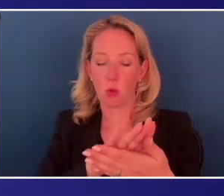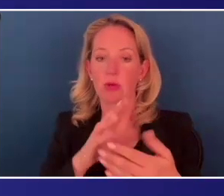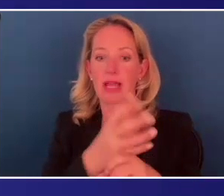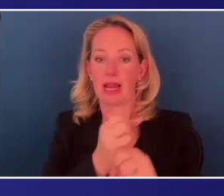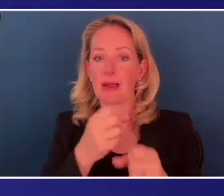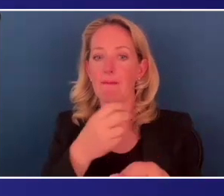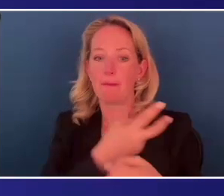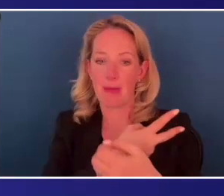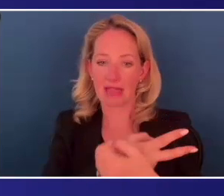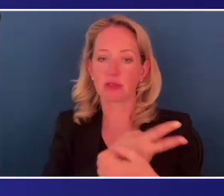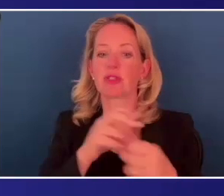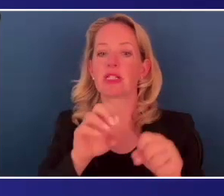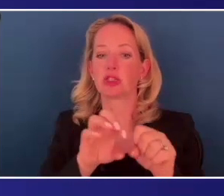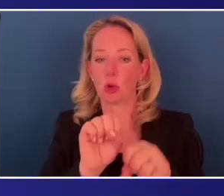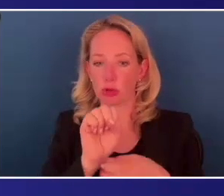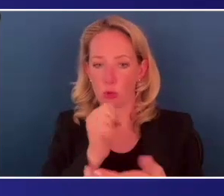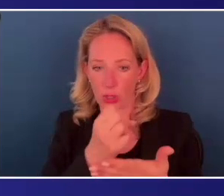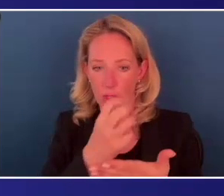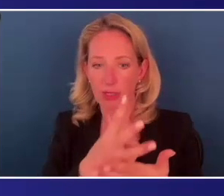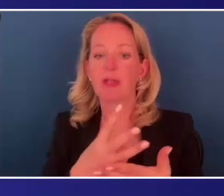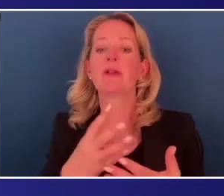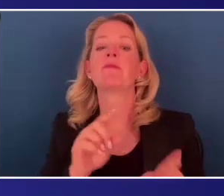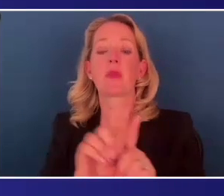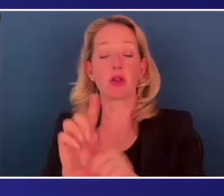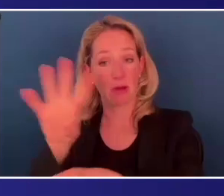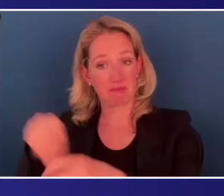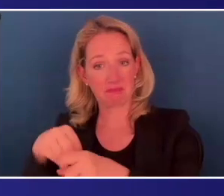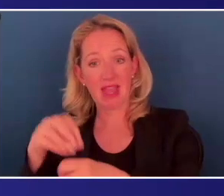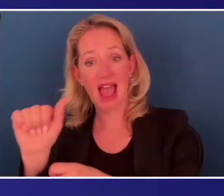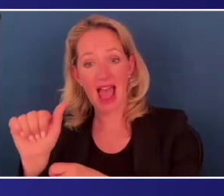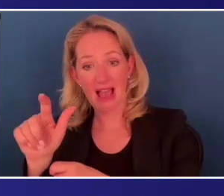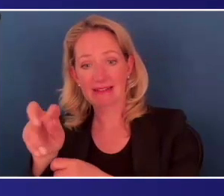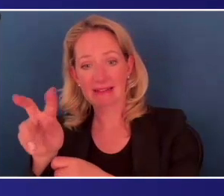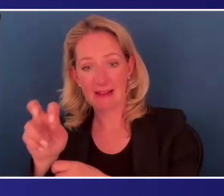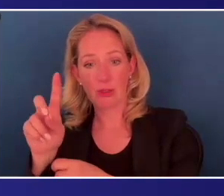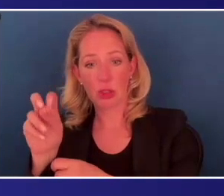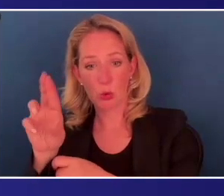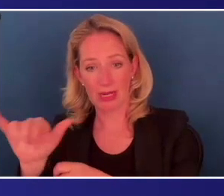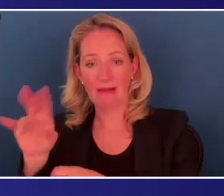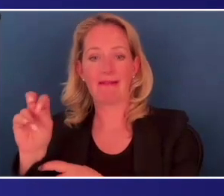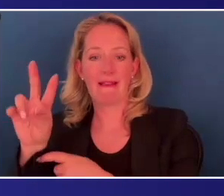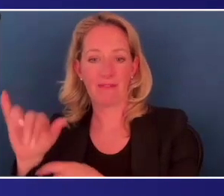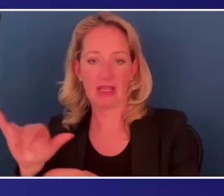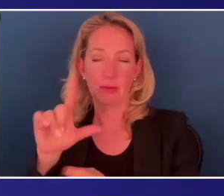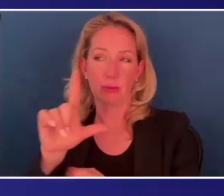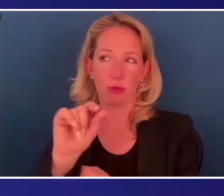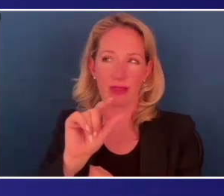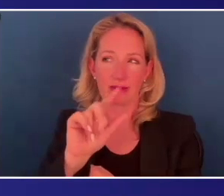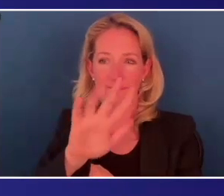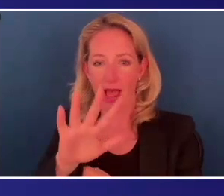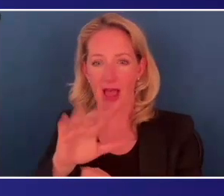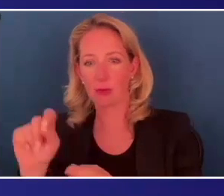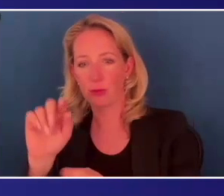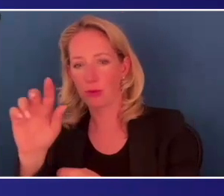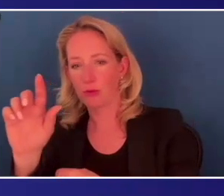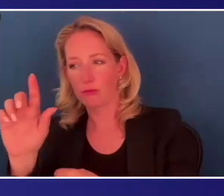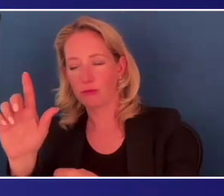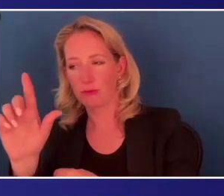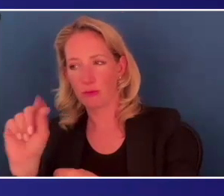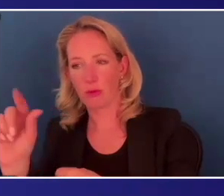After med school graduation, I served an active duty for the Navy for 14 years from 2,005 to 2,019 and join the Air Force Reserves right continue to serve.